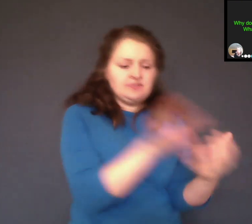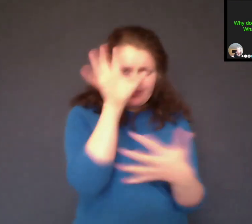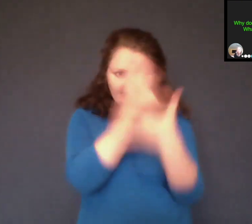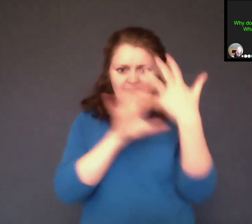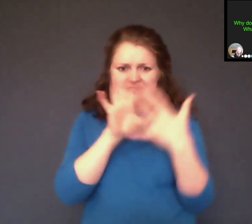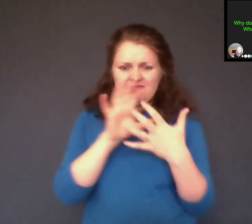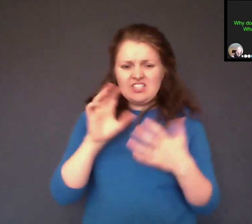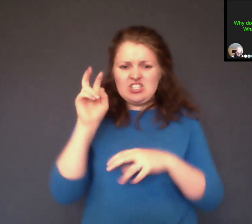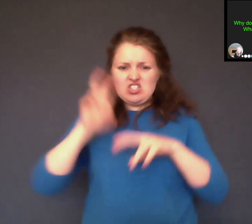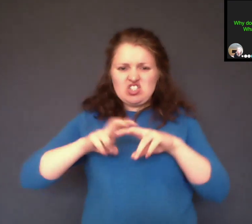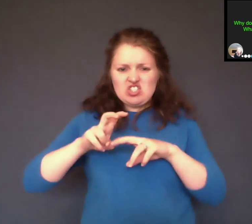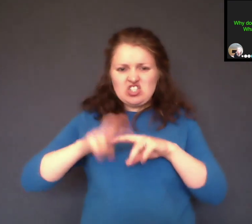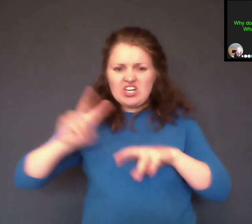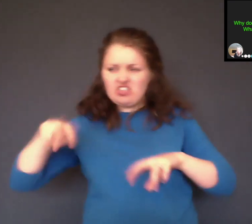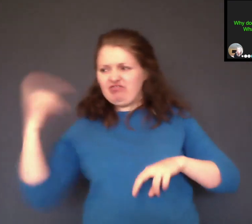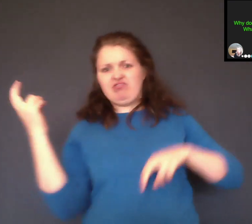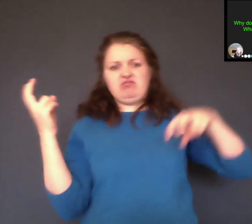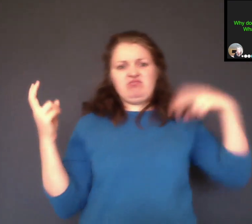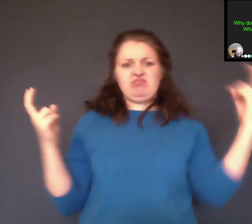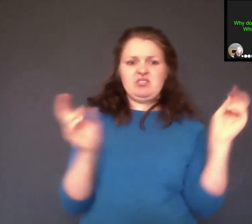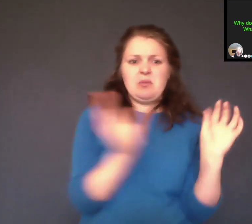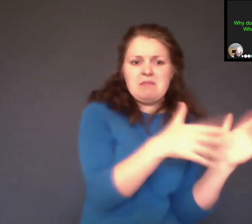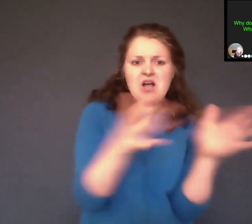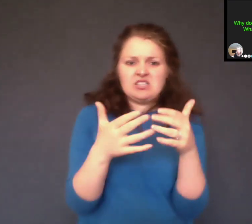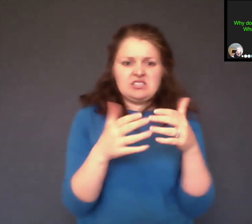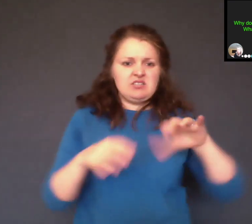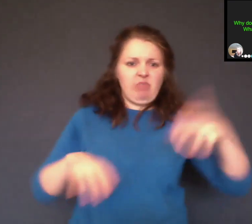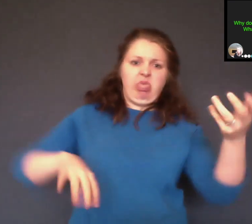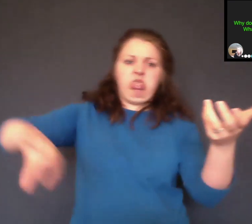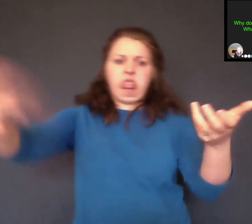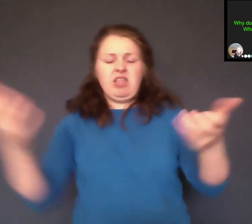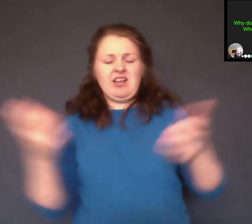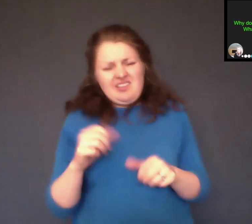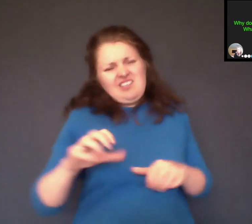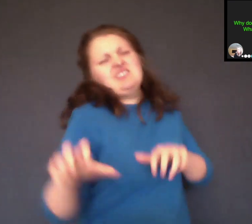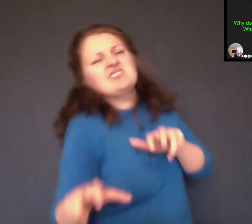and overturning boxes then hauled itself in pain pursuit of its prey